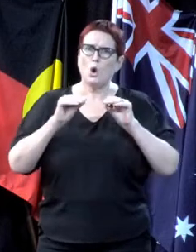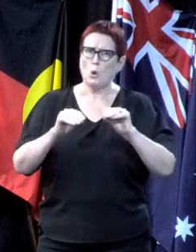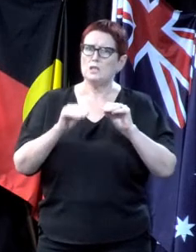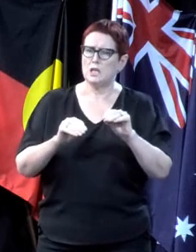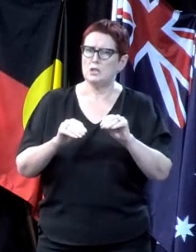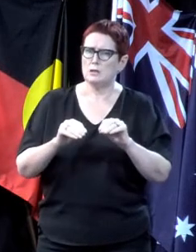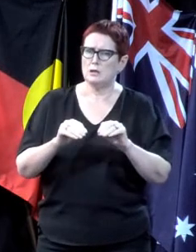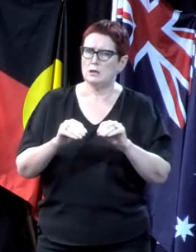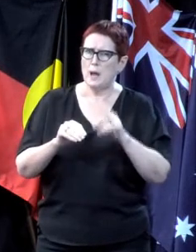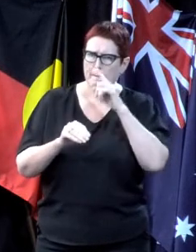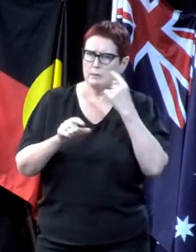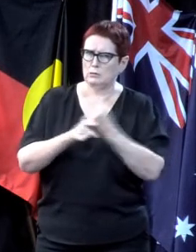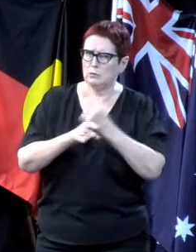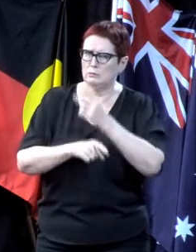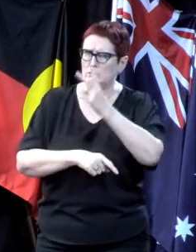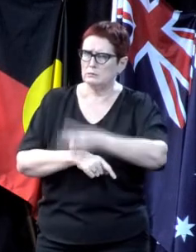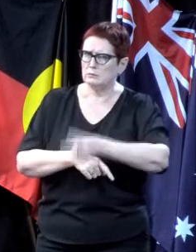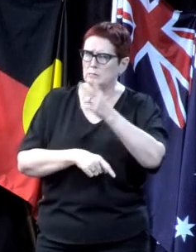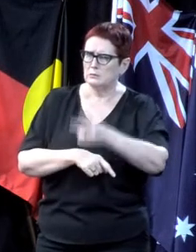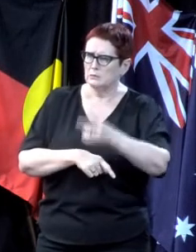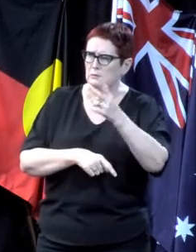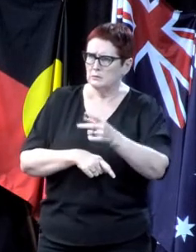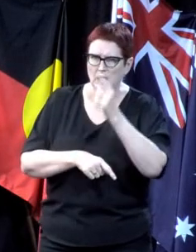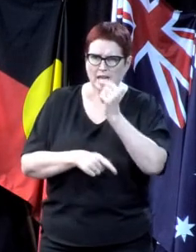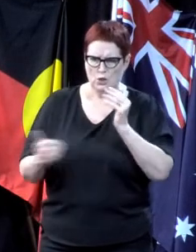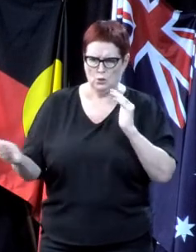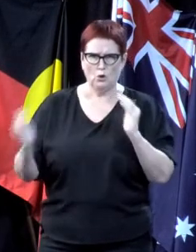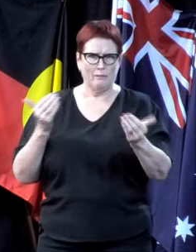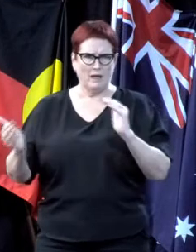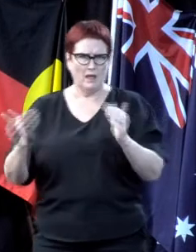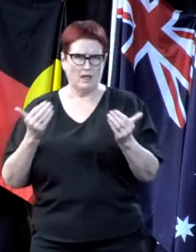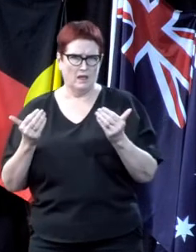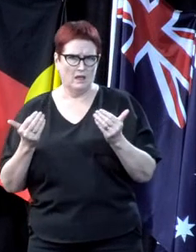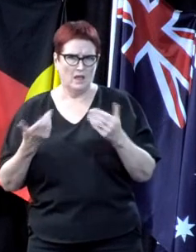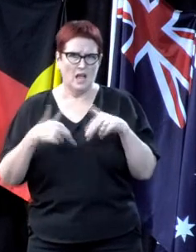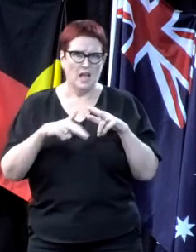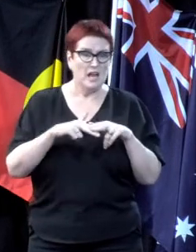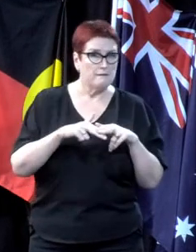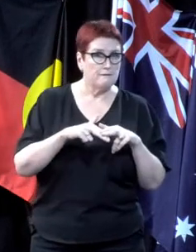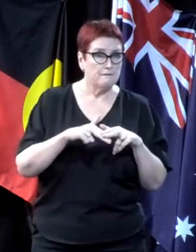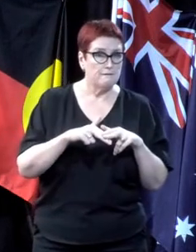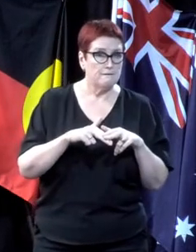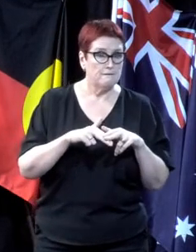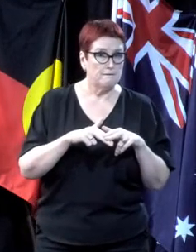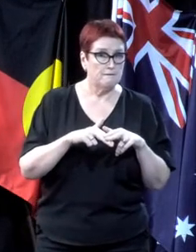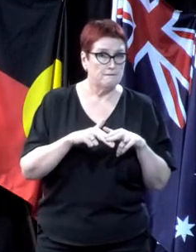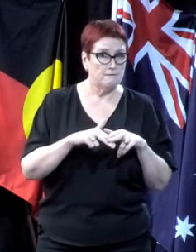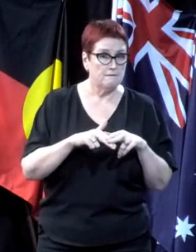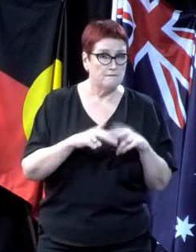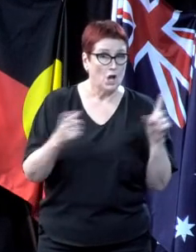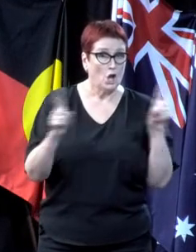Is anybody able to speak to the comparison between benefits to students and teachers of that co-teaching model, compared to the non teaching?